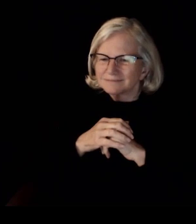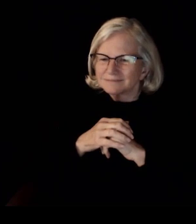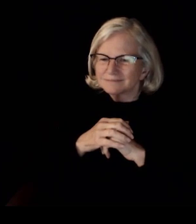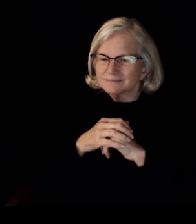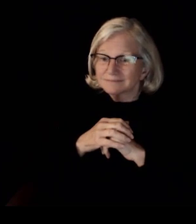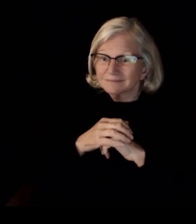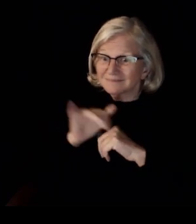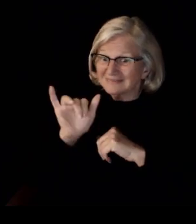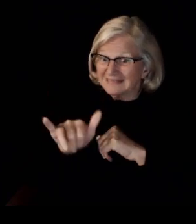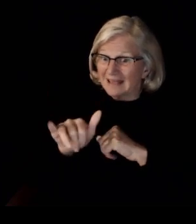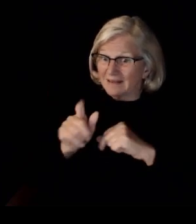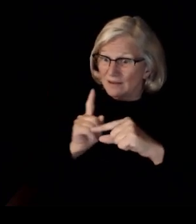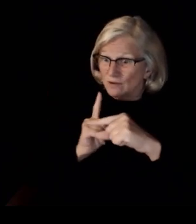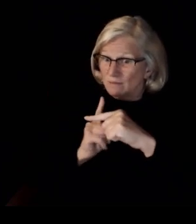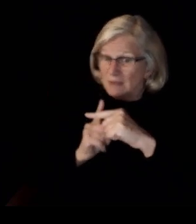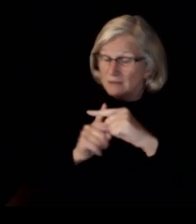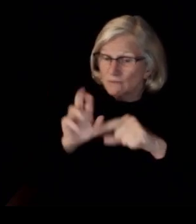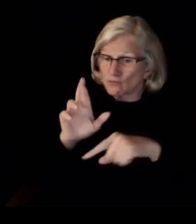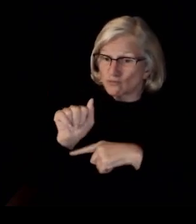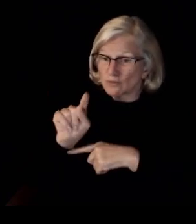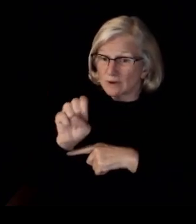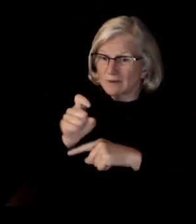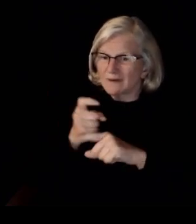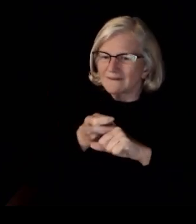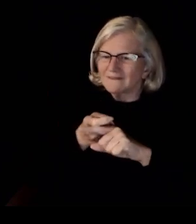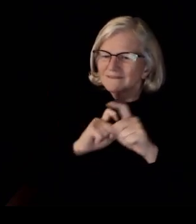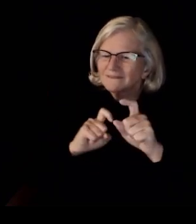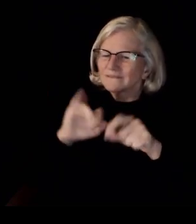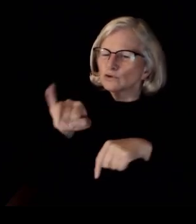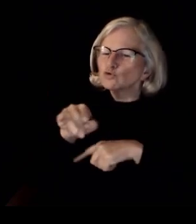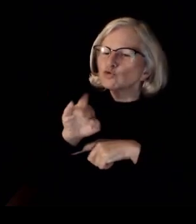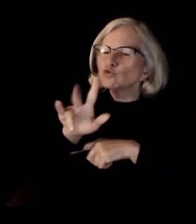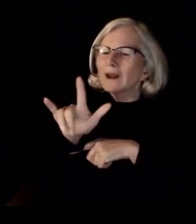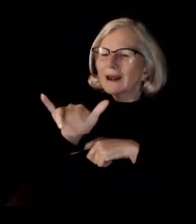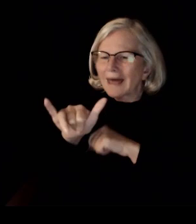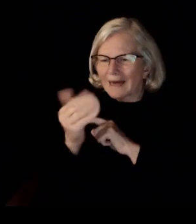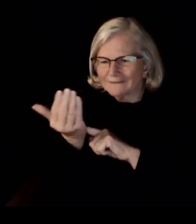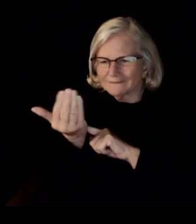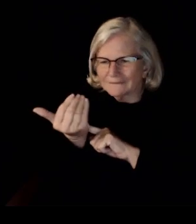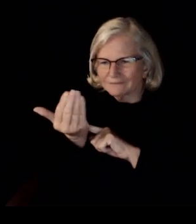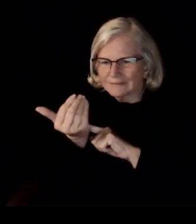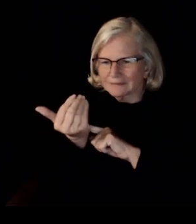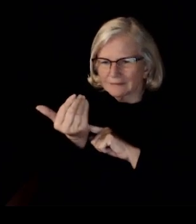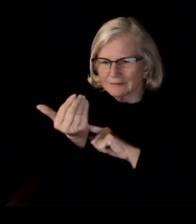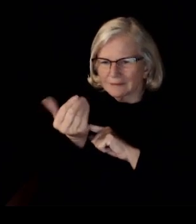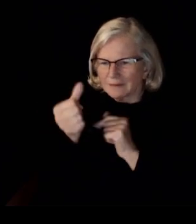as of July 15th so just to keep that in mind as we report on these important metrics, a